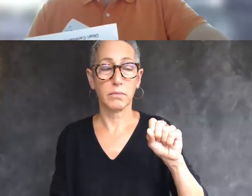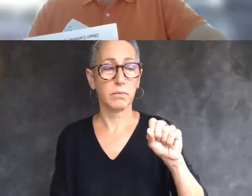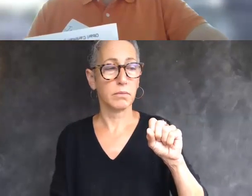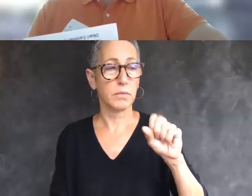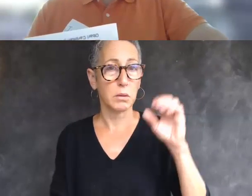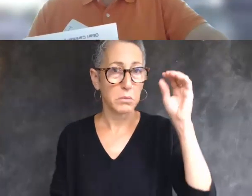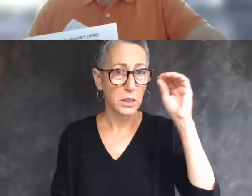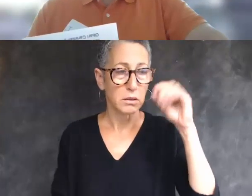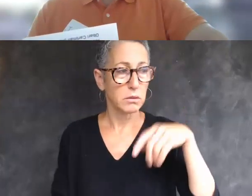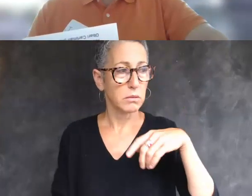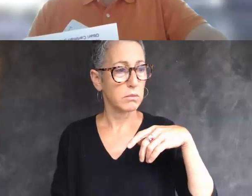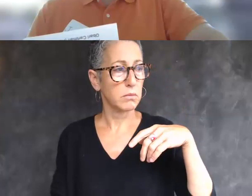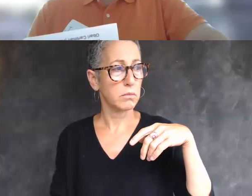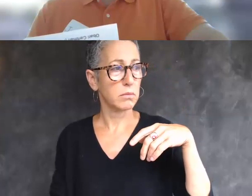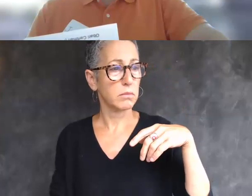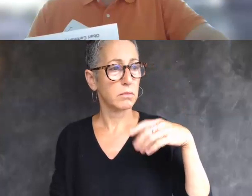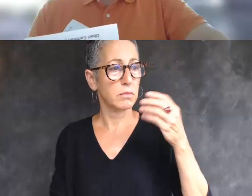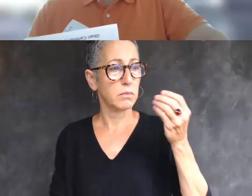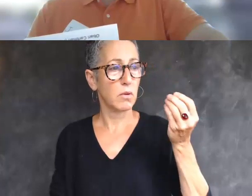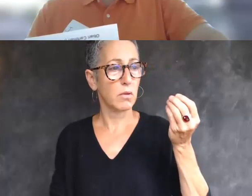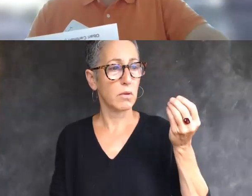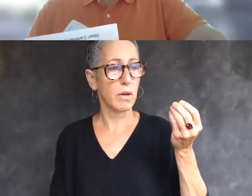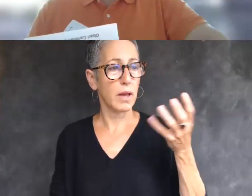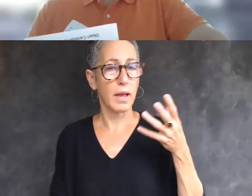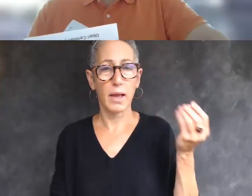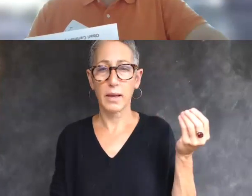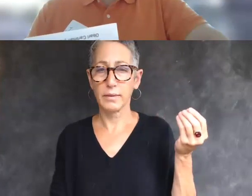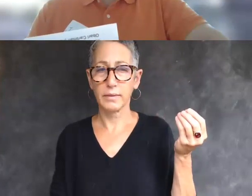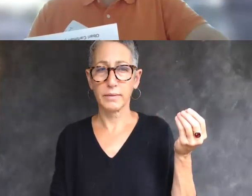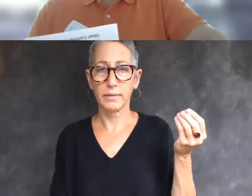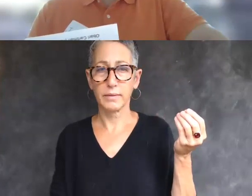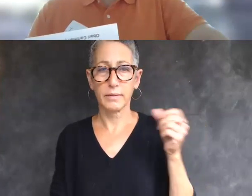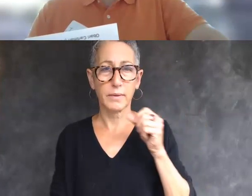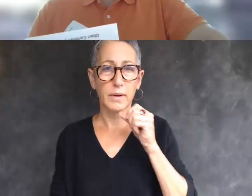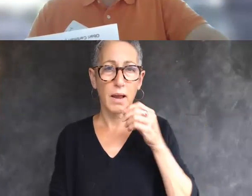I guess, accountability of not not providing adequate information